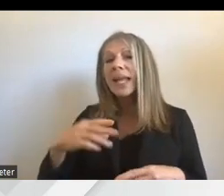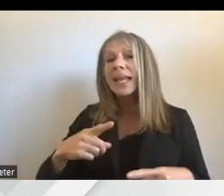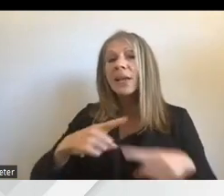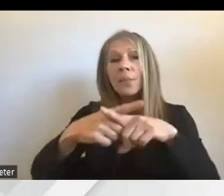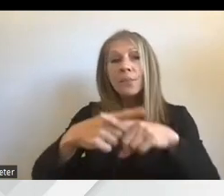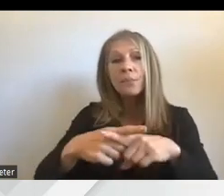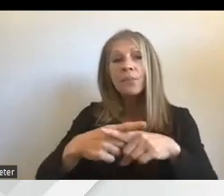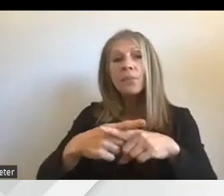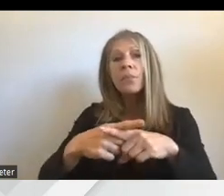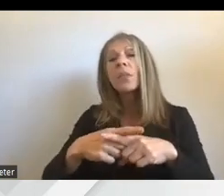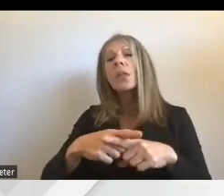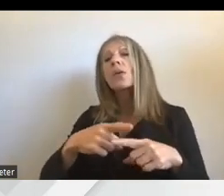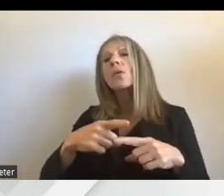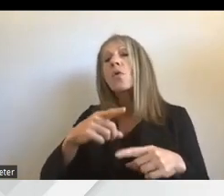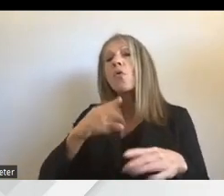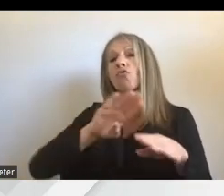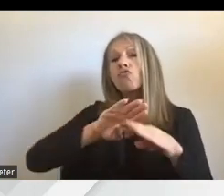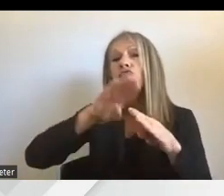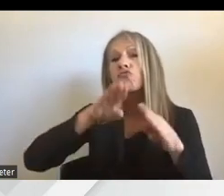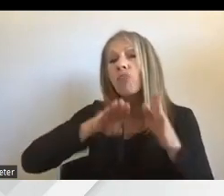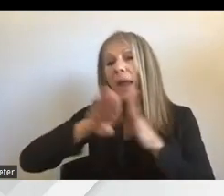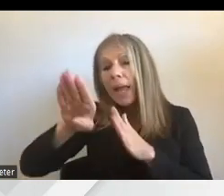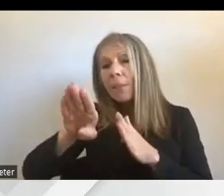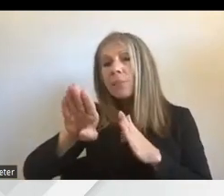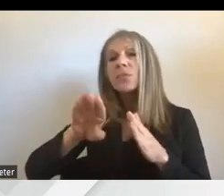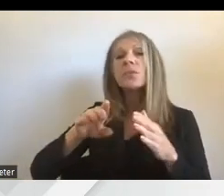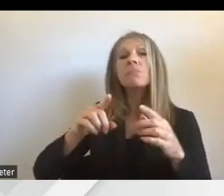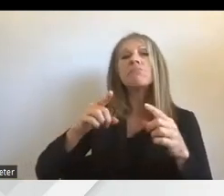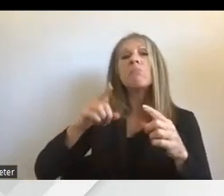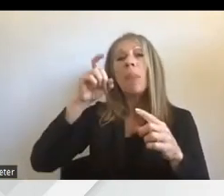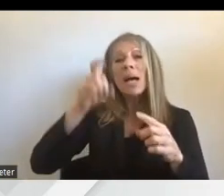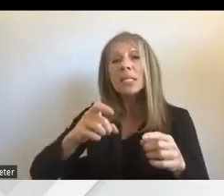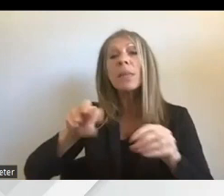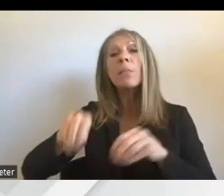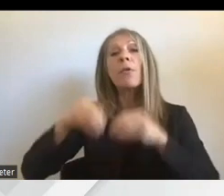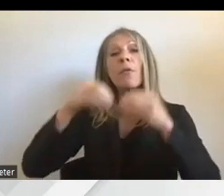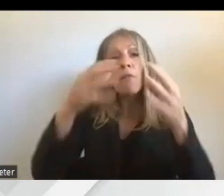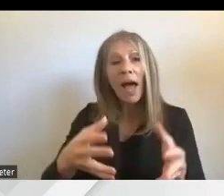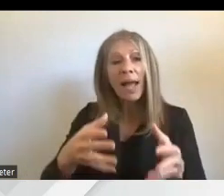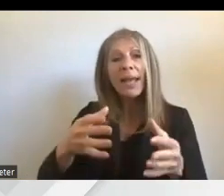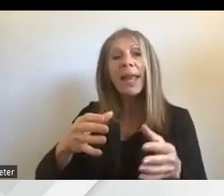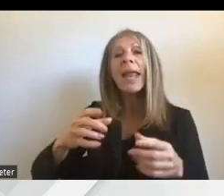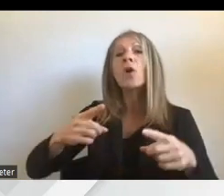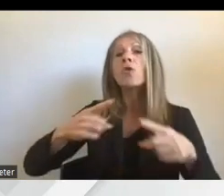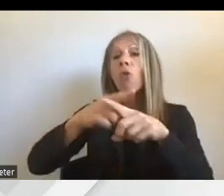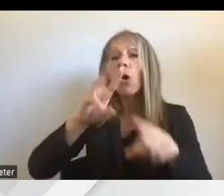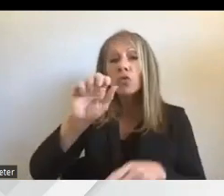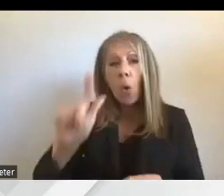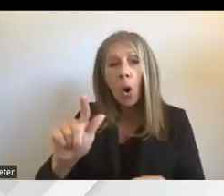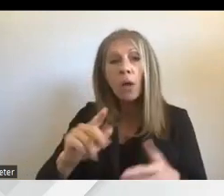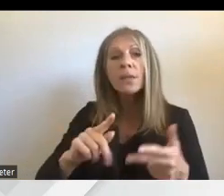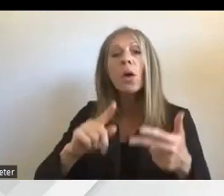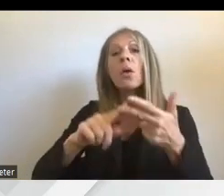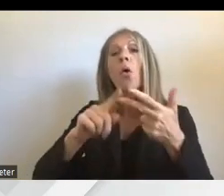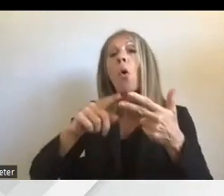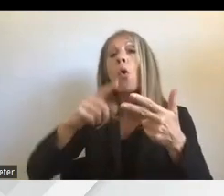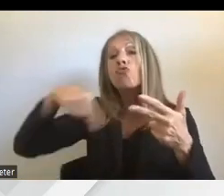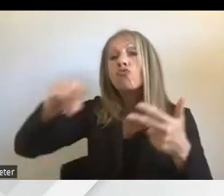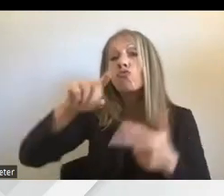curb ramps or blended transitions must be provided at crosswalks located at mid block or roundabouts.